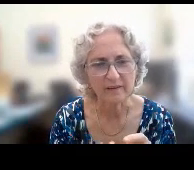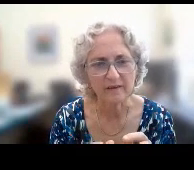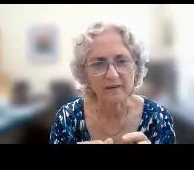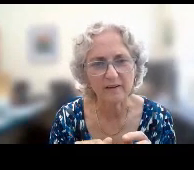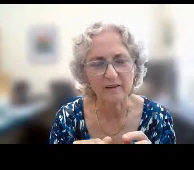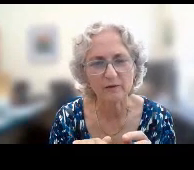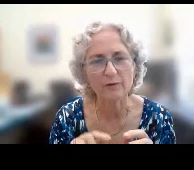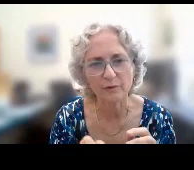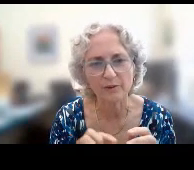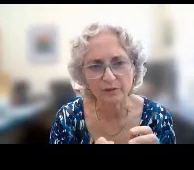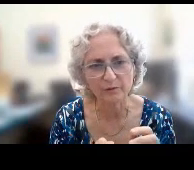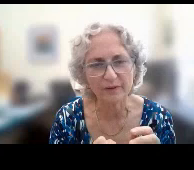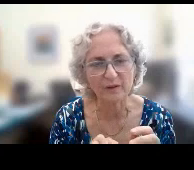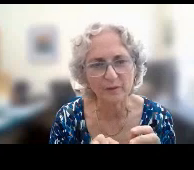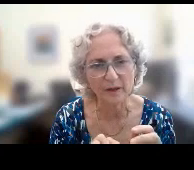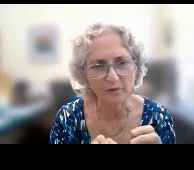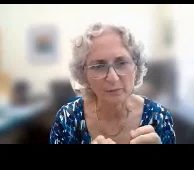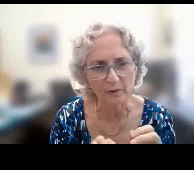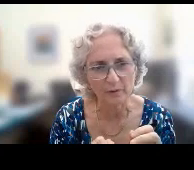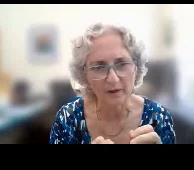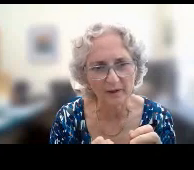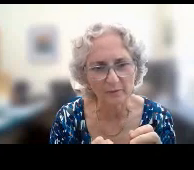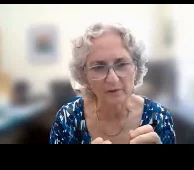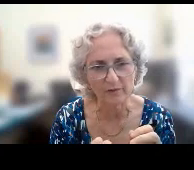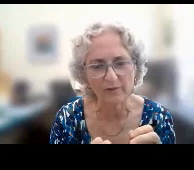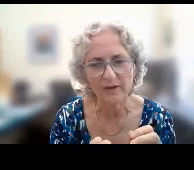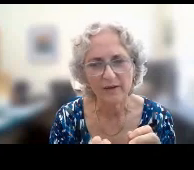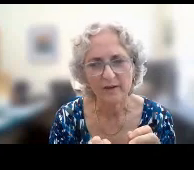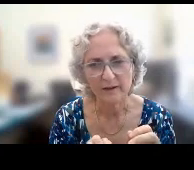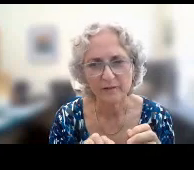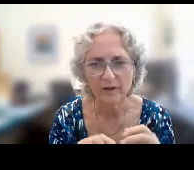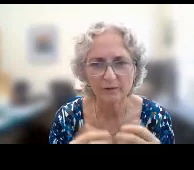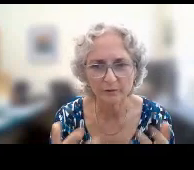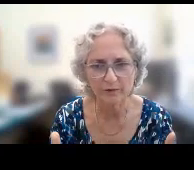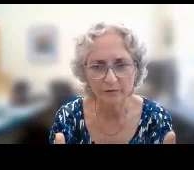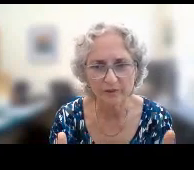And also, we shouldn't forget what happens below ground, because if you have diverse